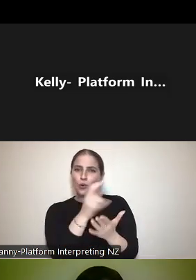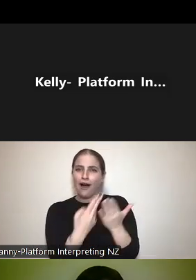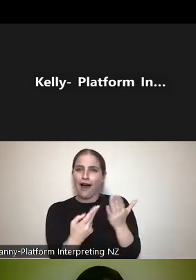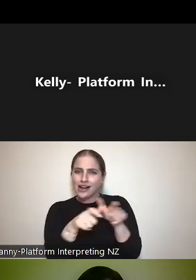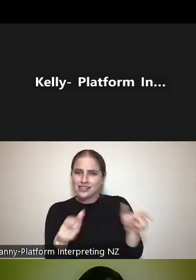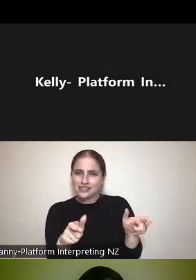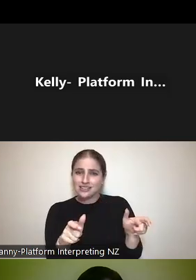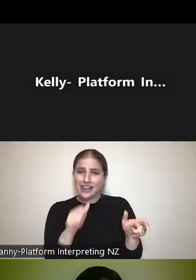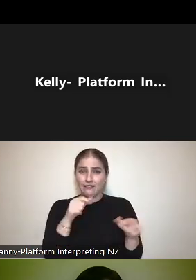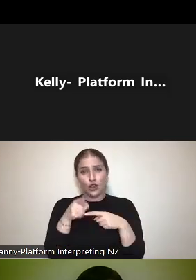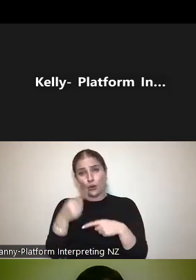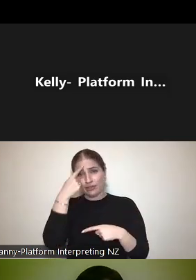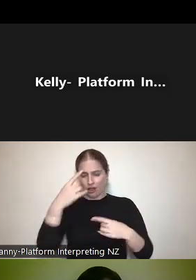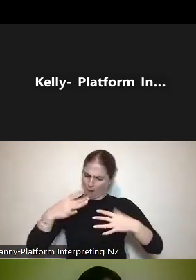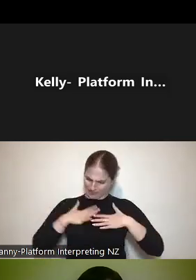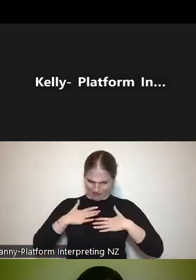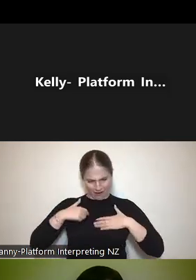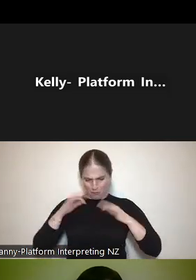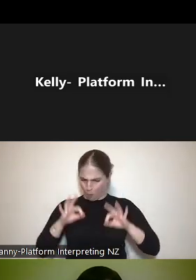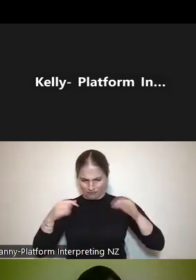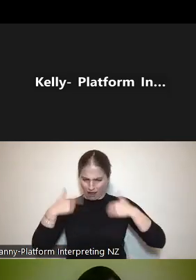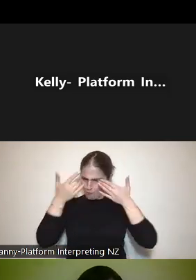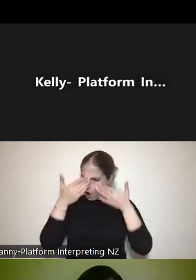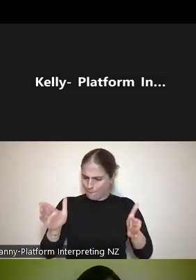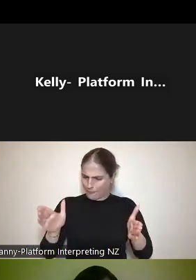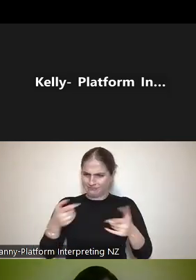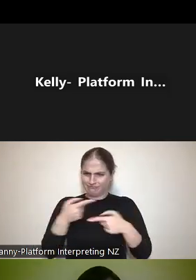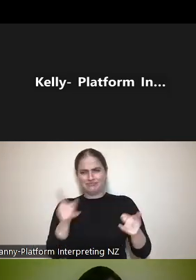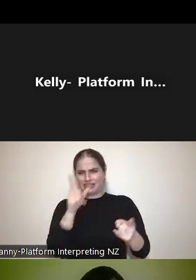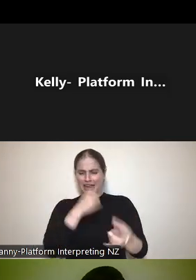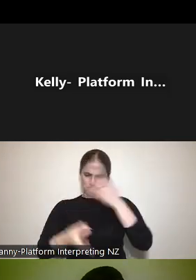and open, that everyone can talk to you and be comfortable, understand that sometimes,